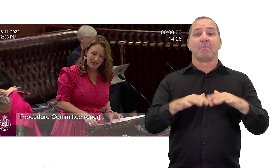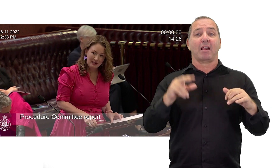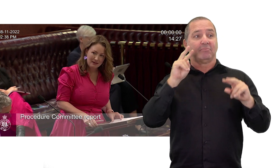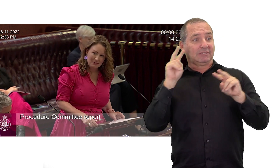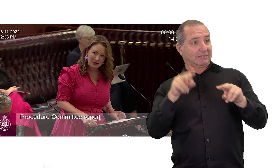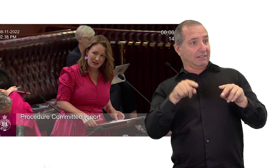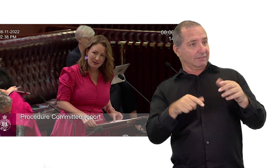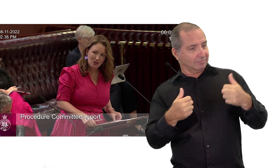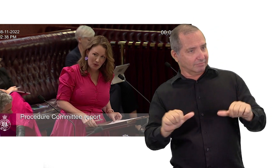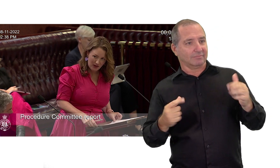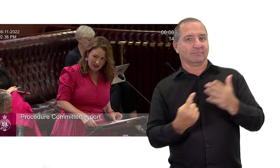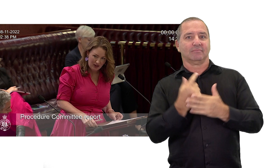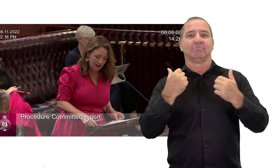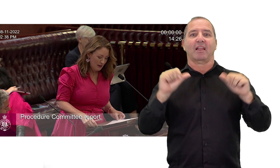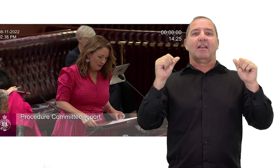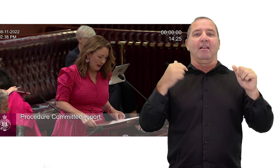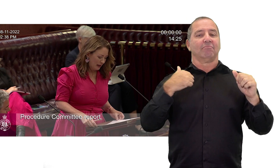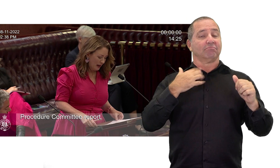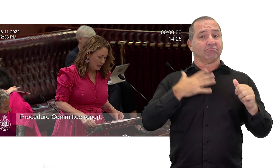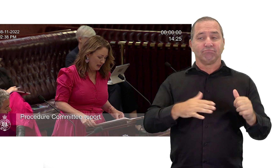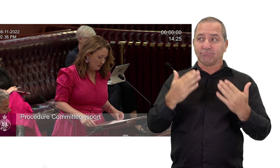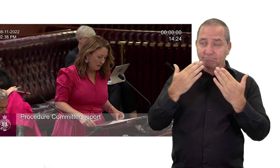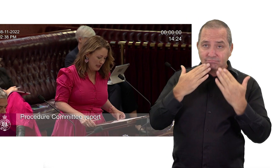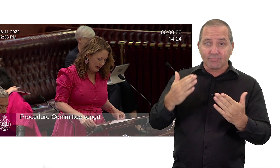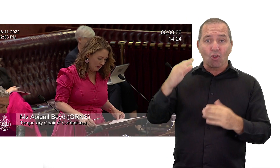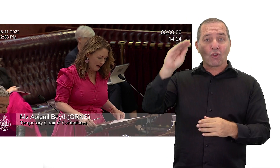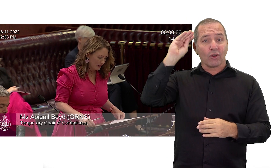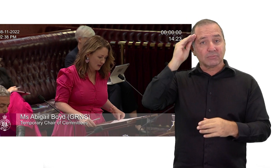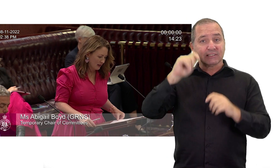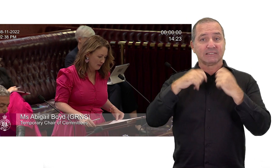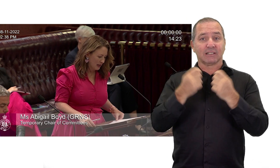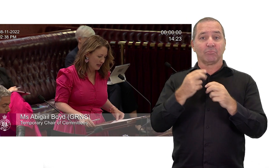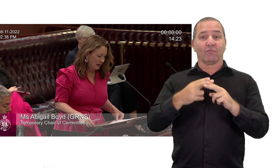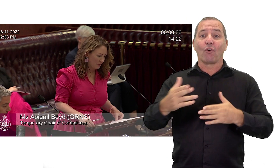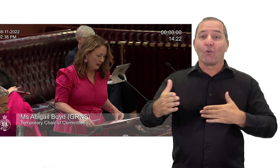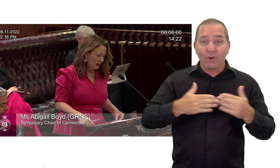to see this be done so effectively. And I would like to give my particular thanks to the committee team